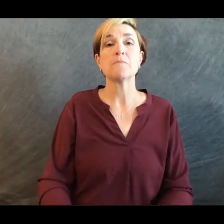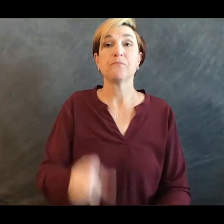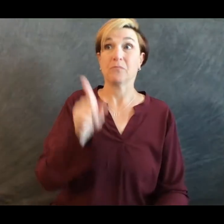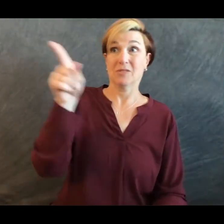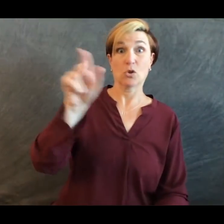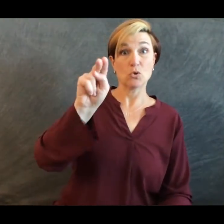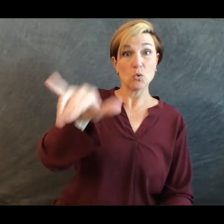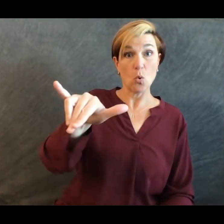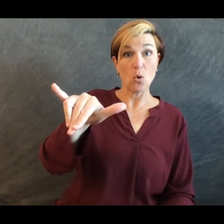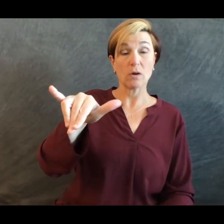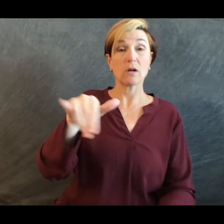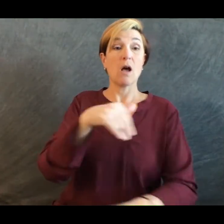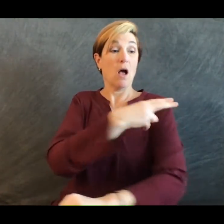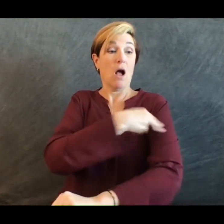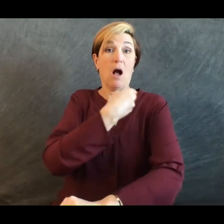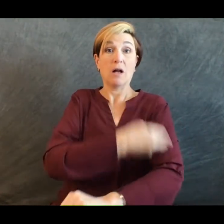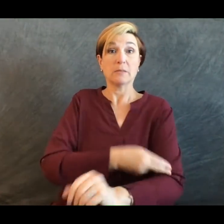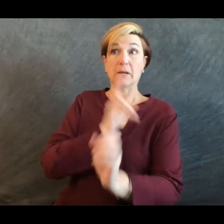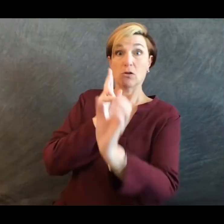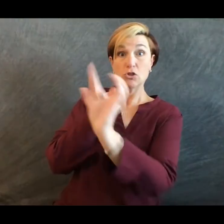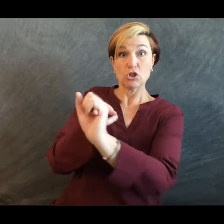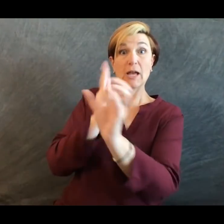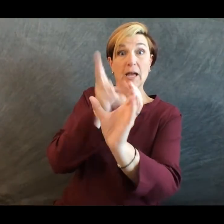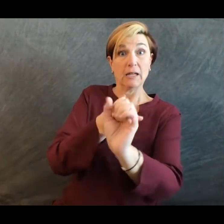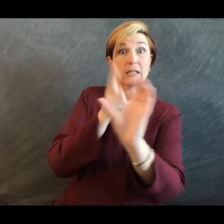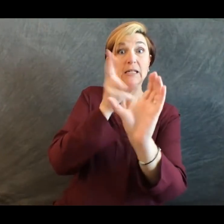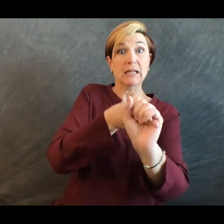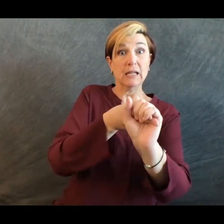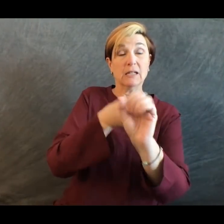substantially as I said a nationwide the number of new cases per day is